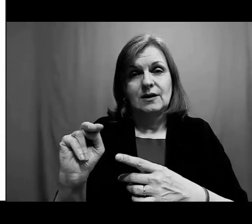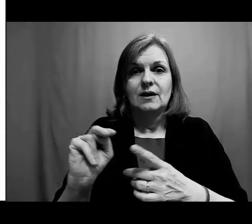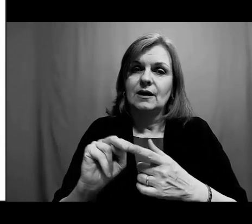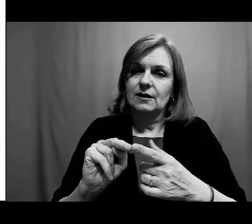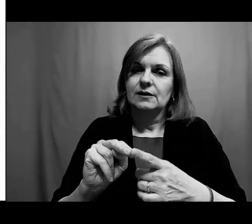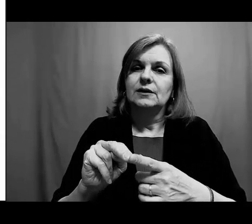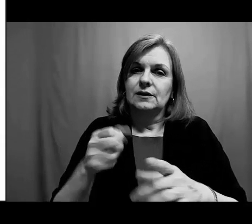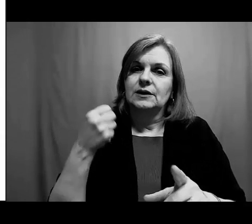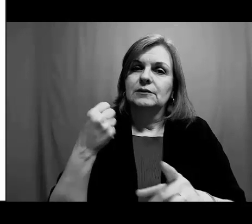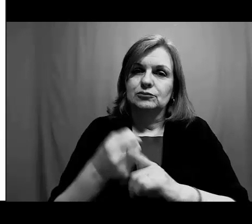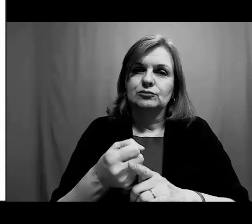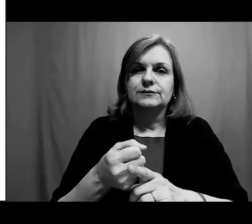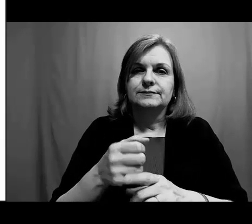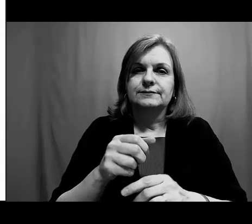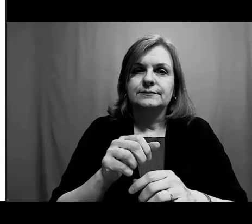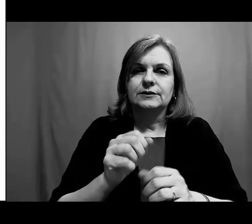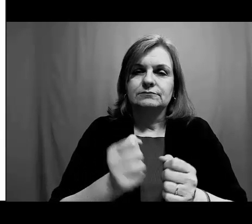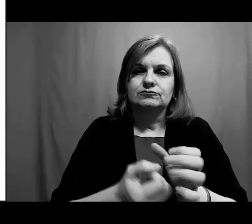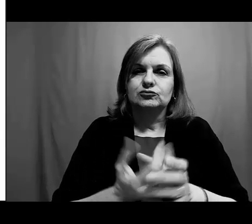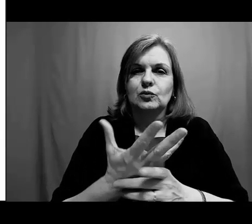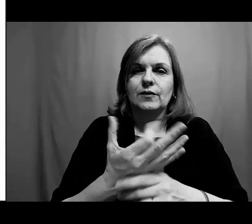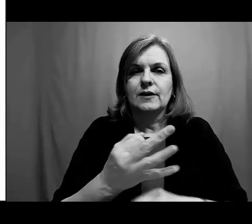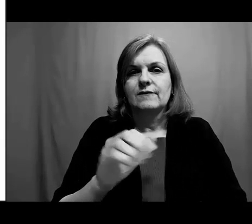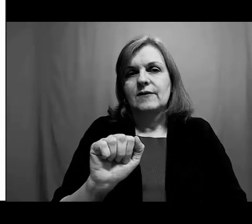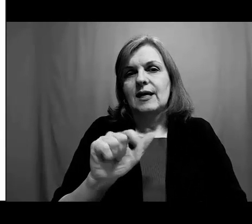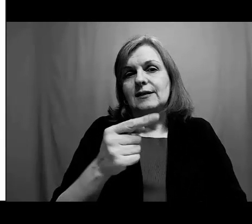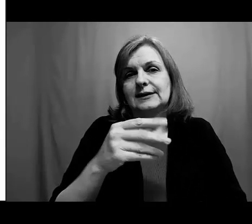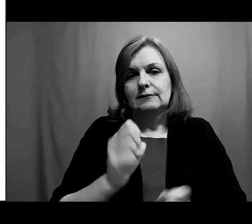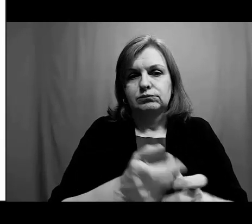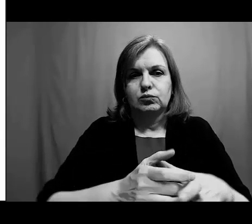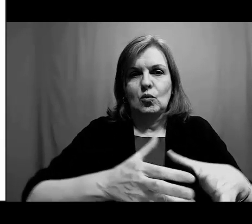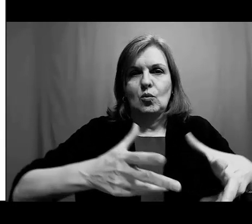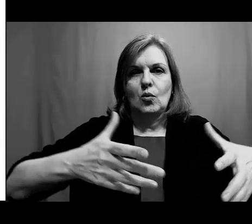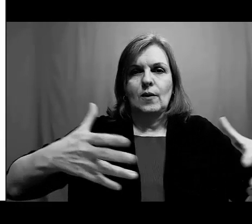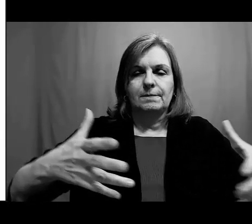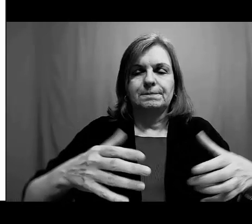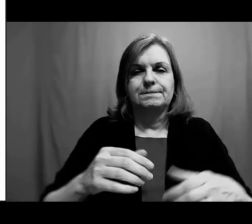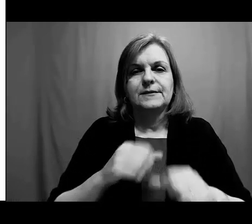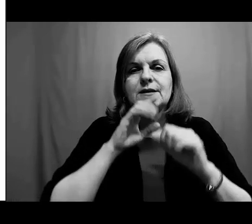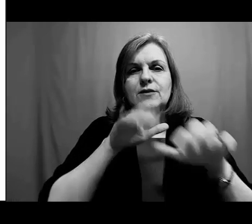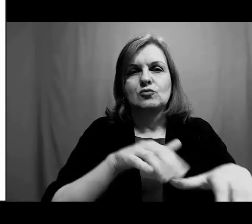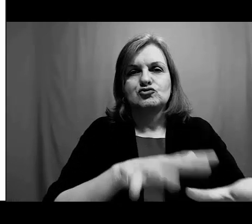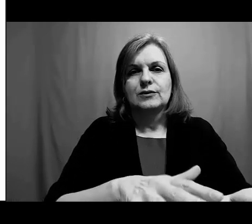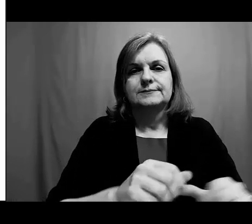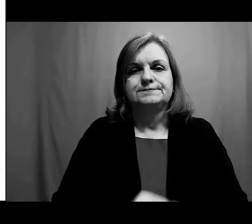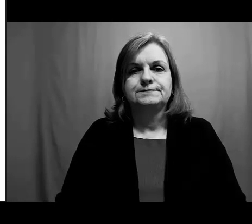contributing huge amounts to algal blooms in oceans